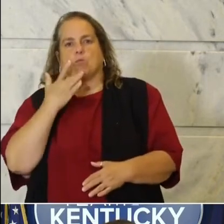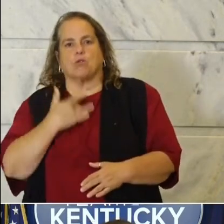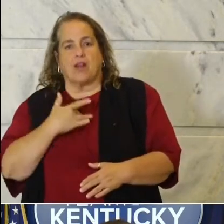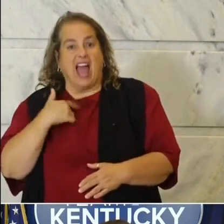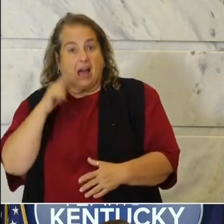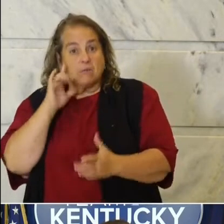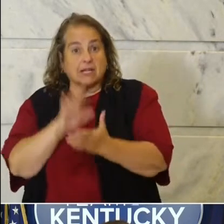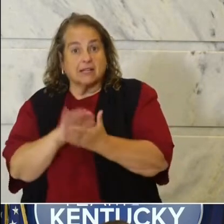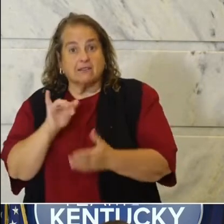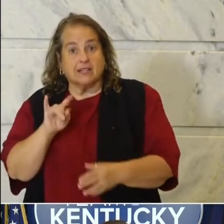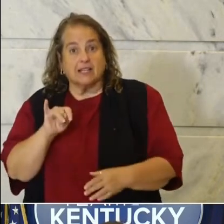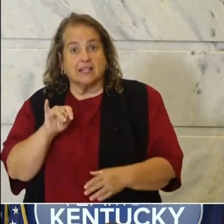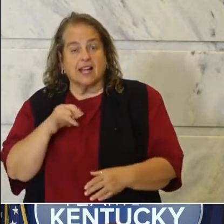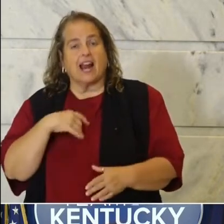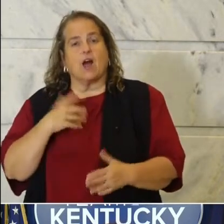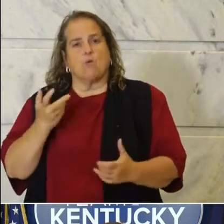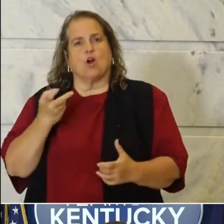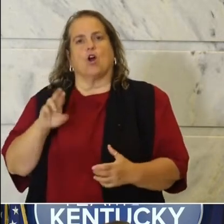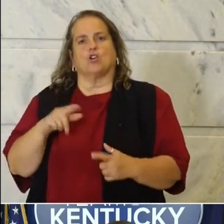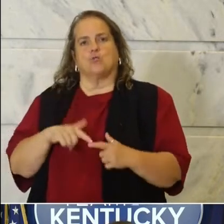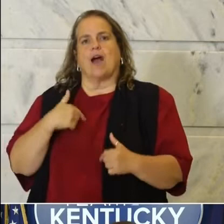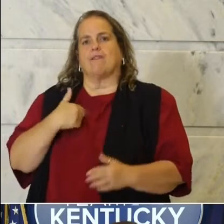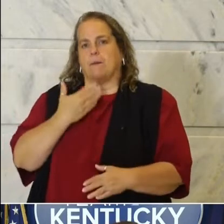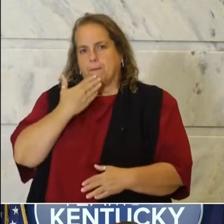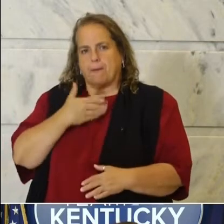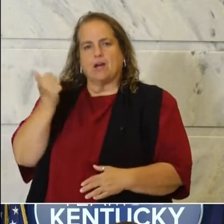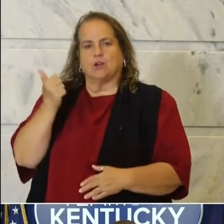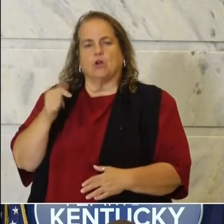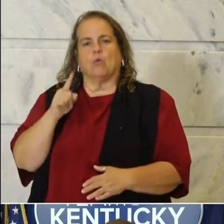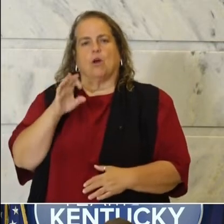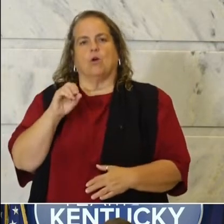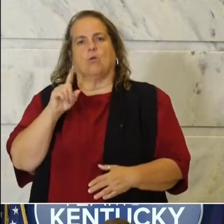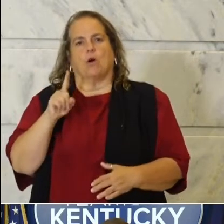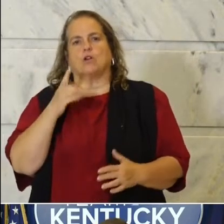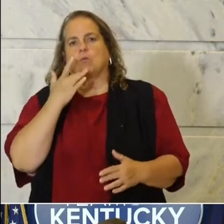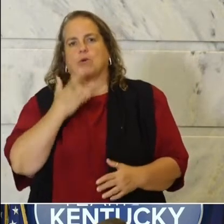to have an even the better one then. And I'm just gonna assume that chain is